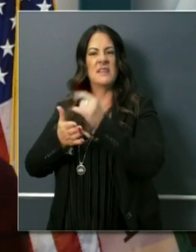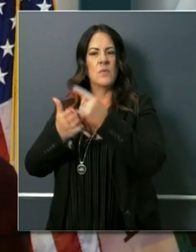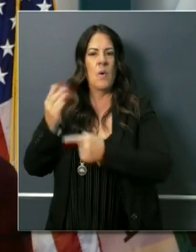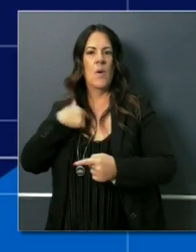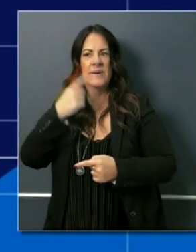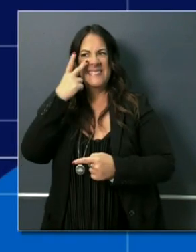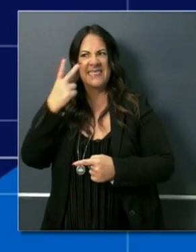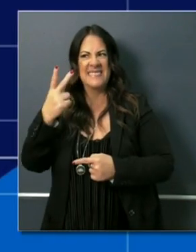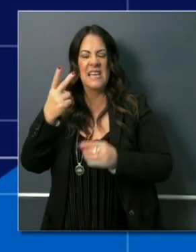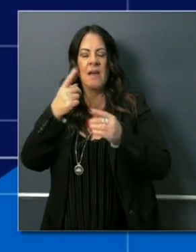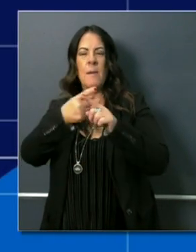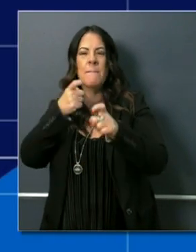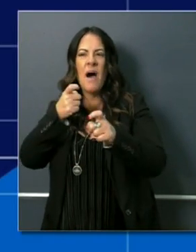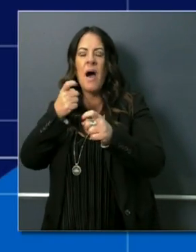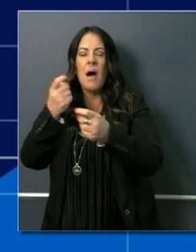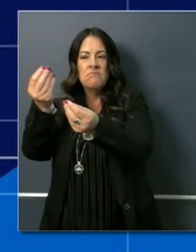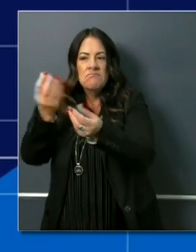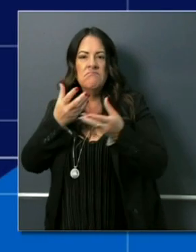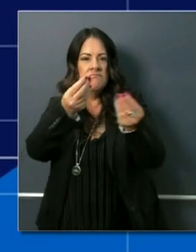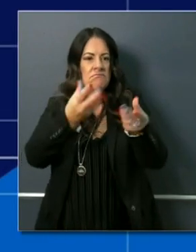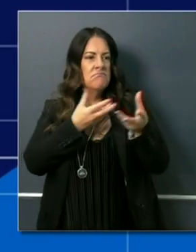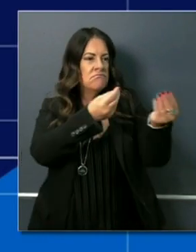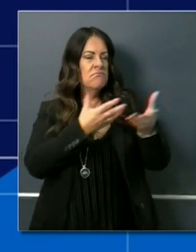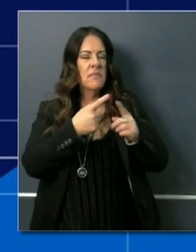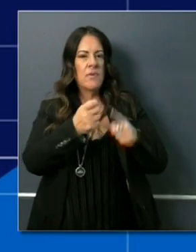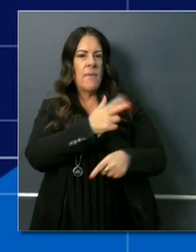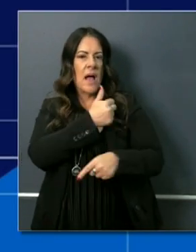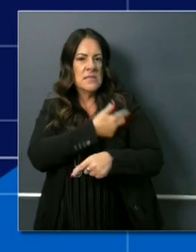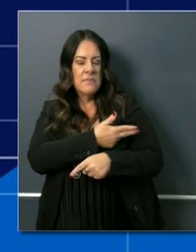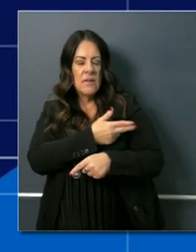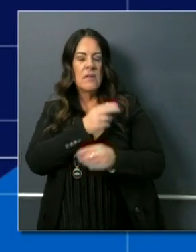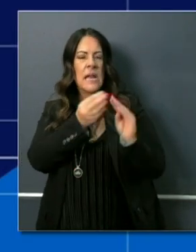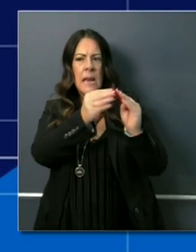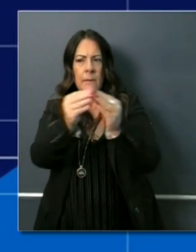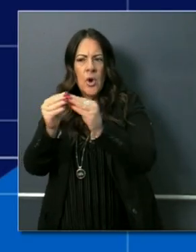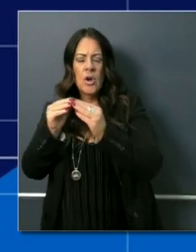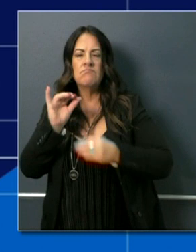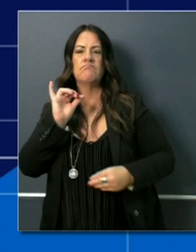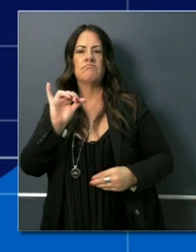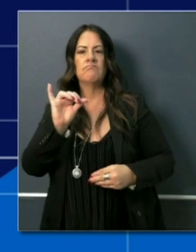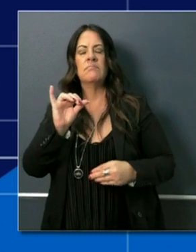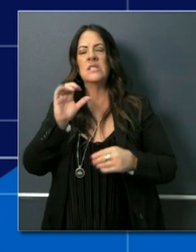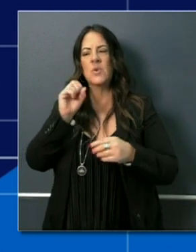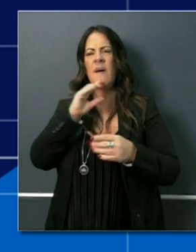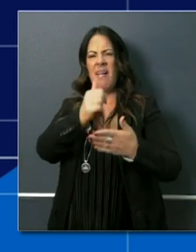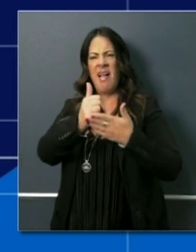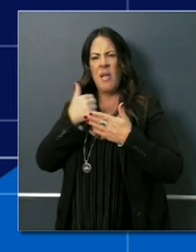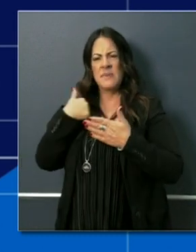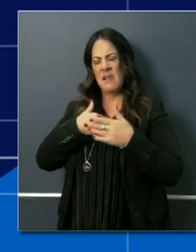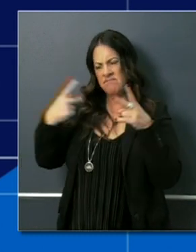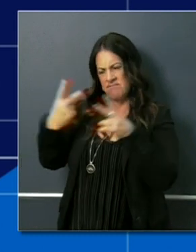US THAT OUR PEAK MAY NOT END UP BEING AS HIGH AS WE ACTUALLY PLANNED AROUND AND EXPECTED. AND THAT THE DIFFERENCE BETWEEN WHAT WE ARE SEEING TODAY IN OUR